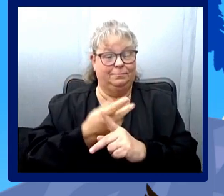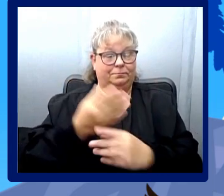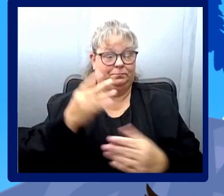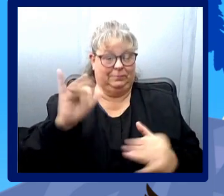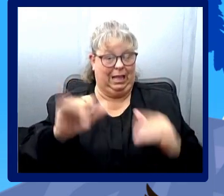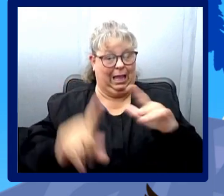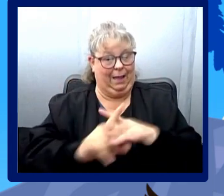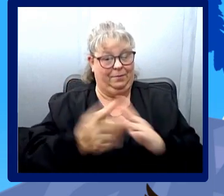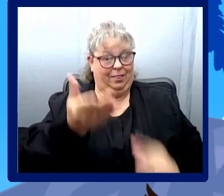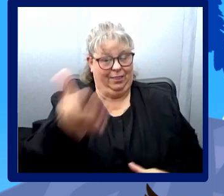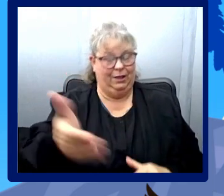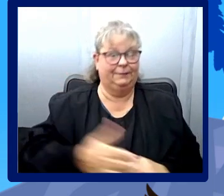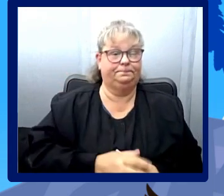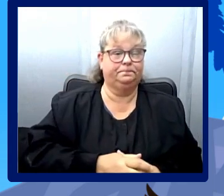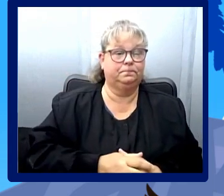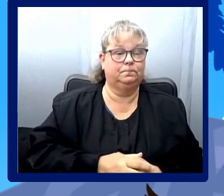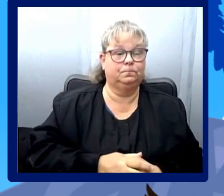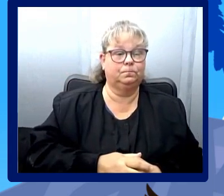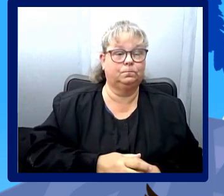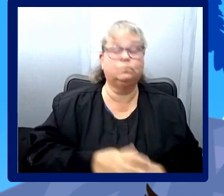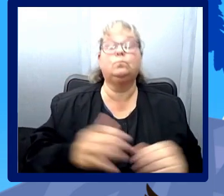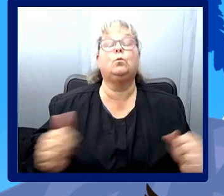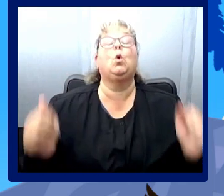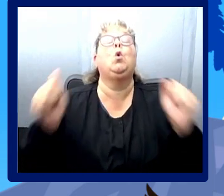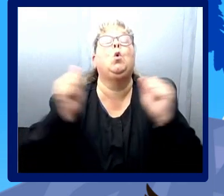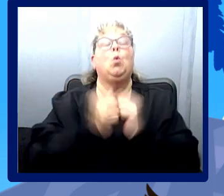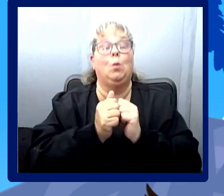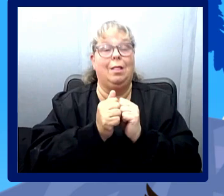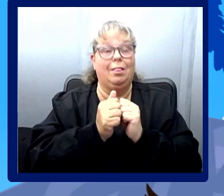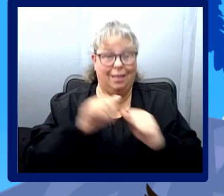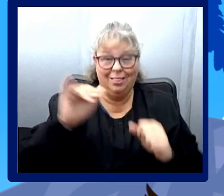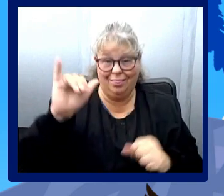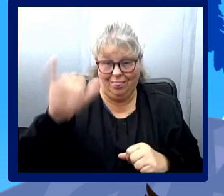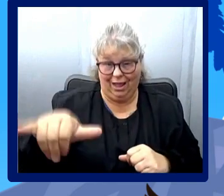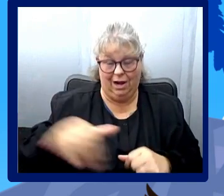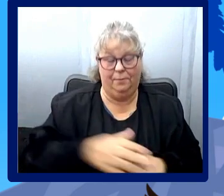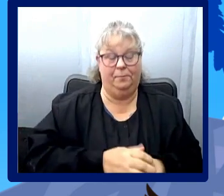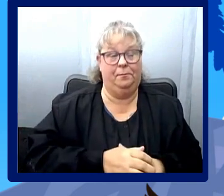So with that, that's the Salesforce Labs App